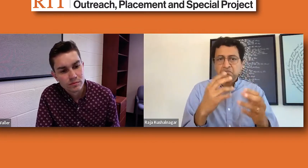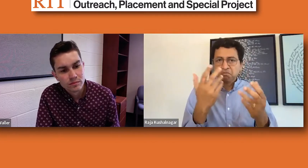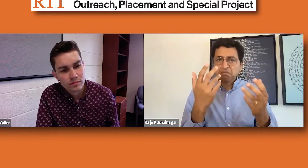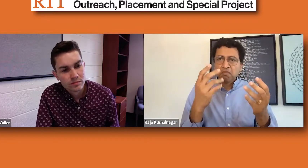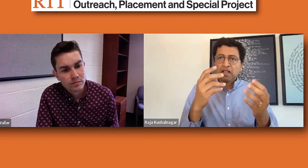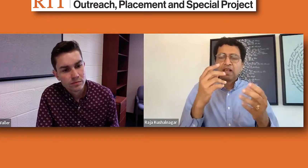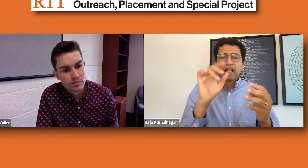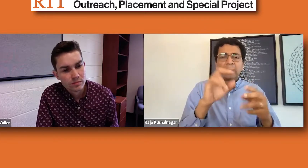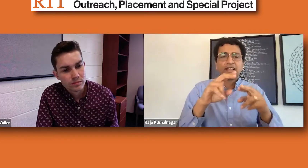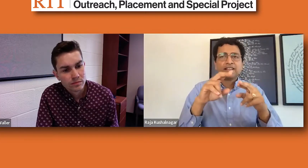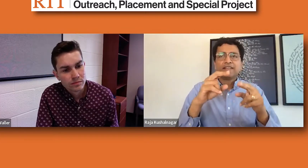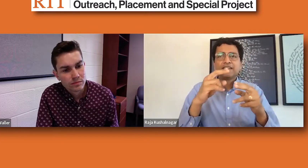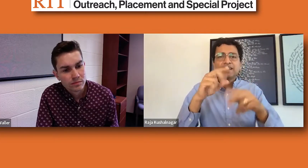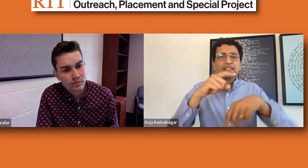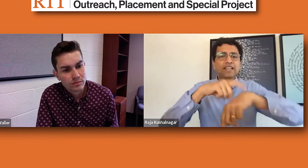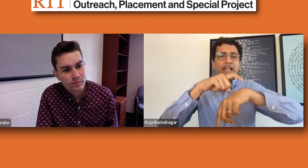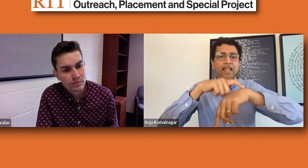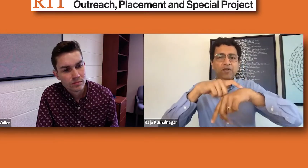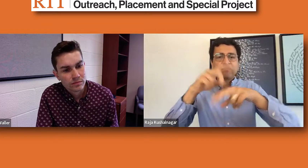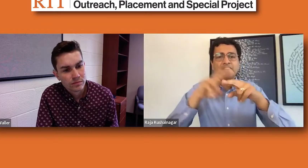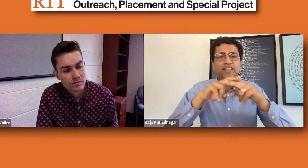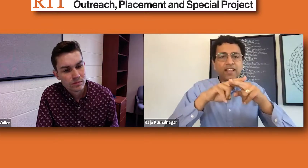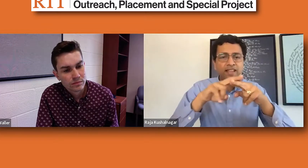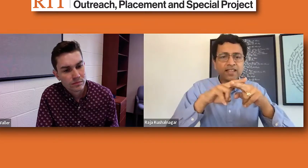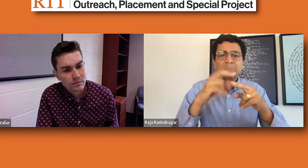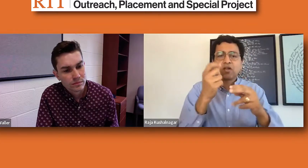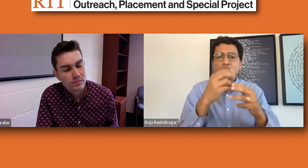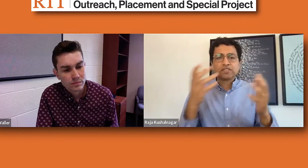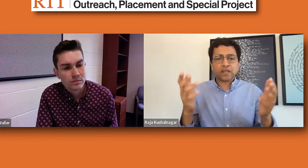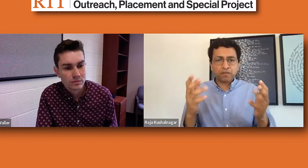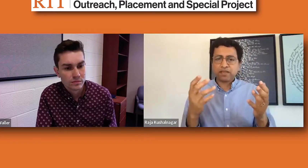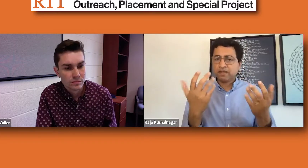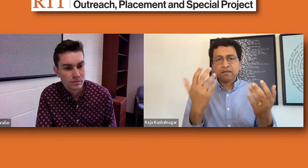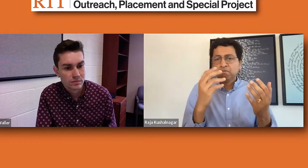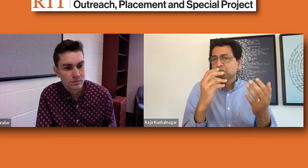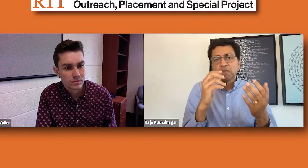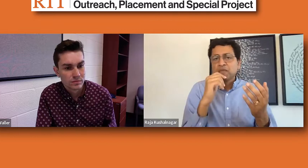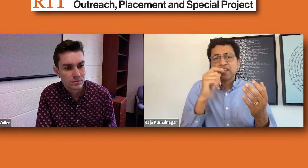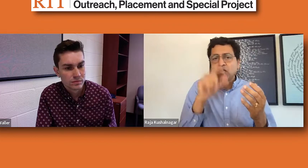information, like quick responses, like, you know, what time is the train coming?